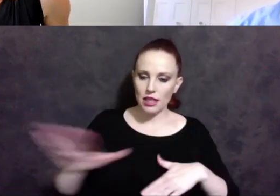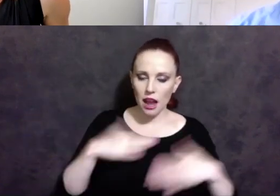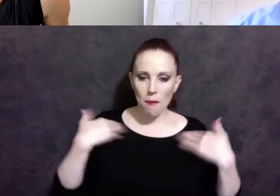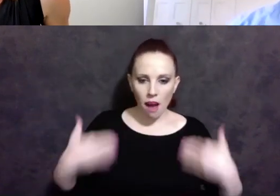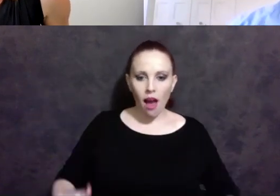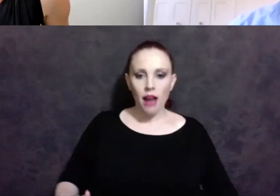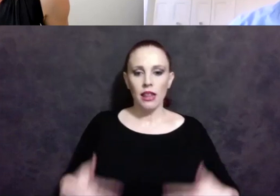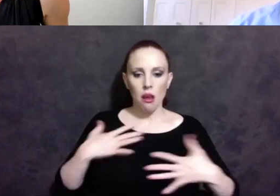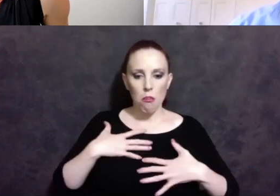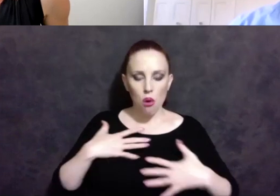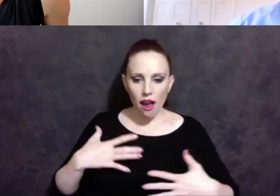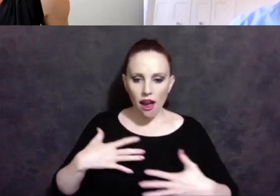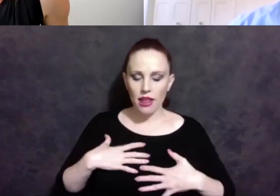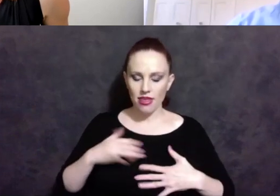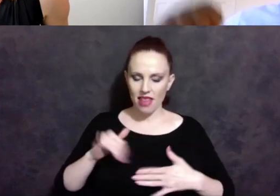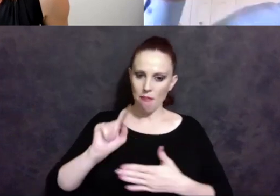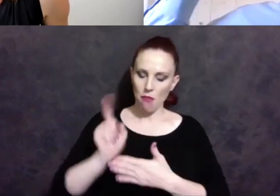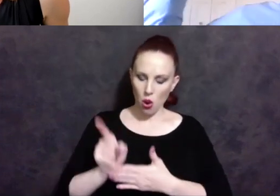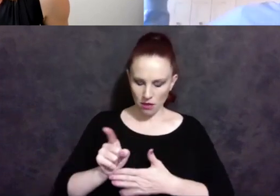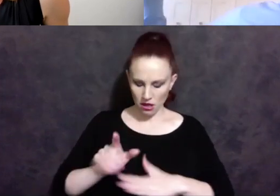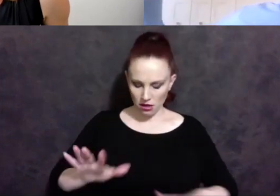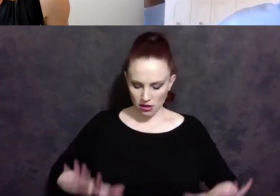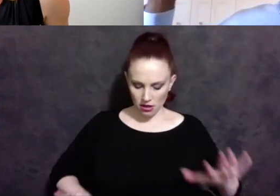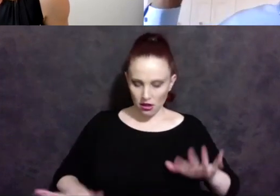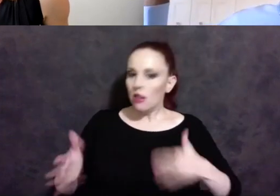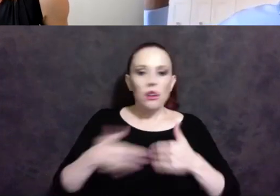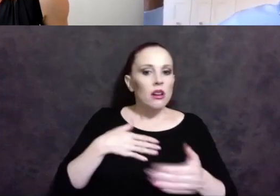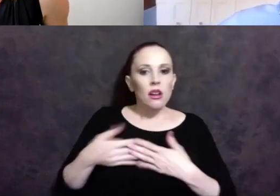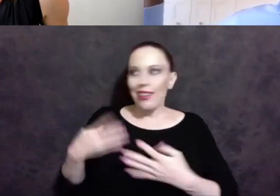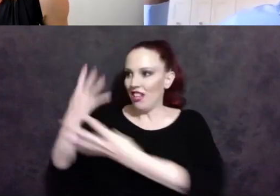in that given moment even though they have come from jail cells and things that in and